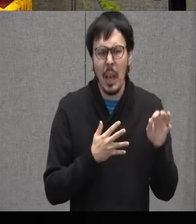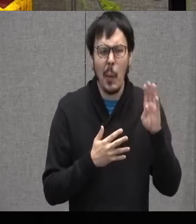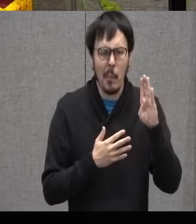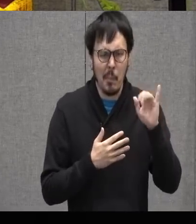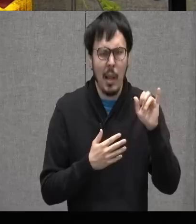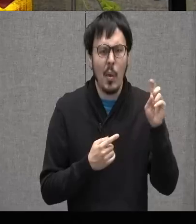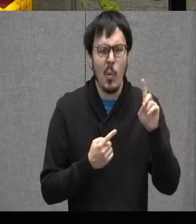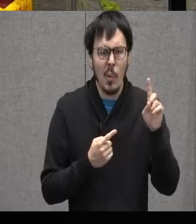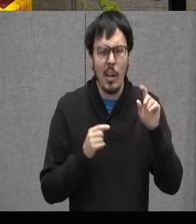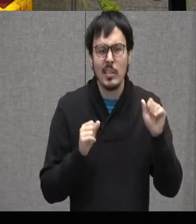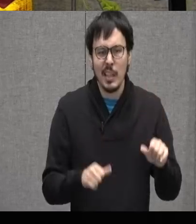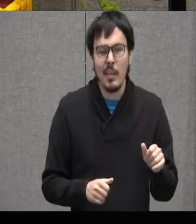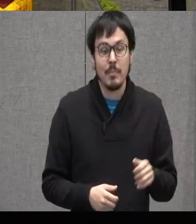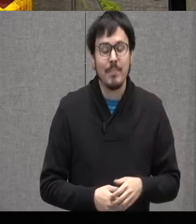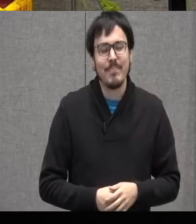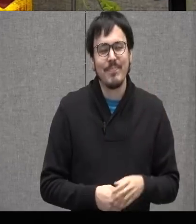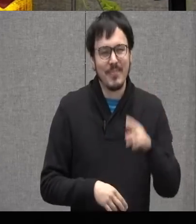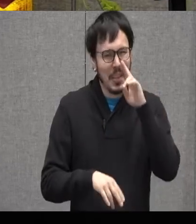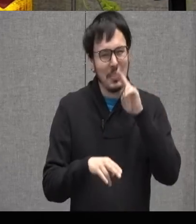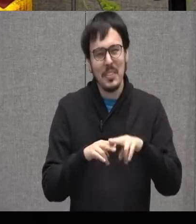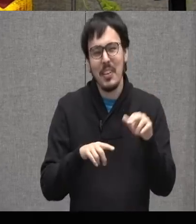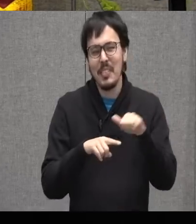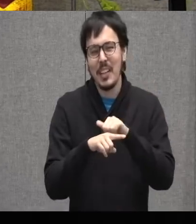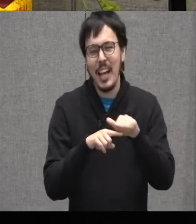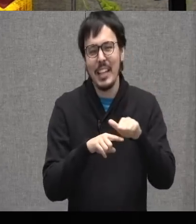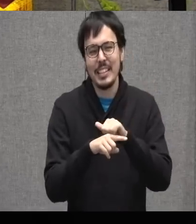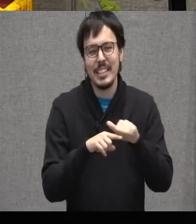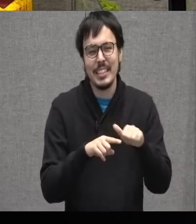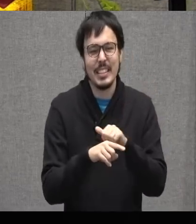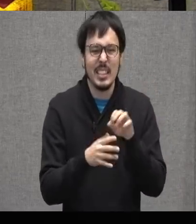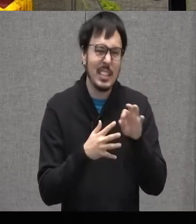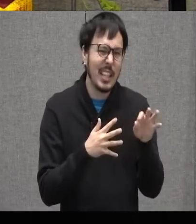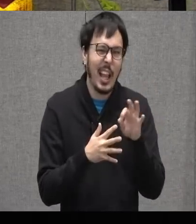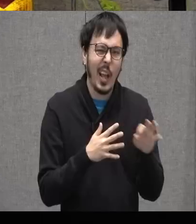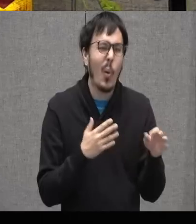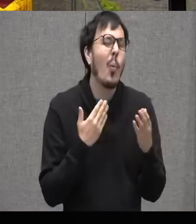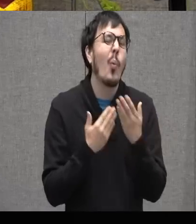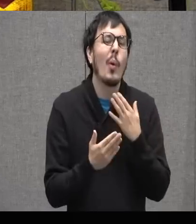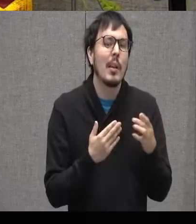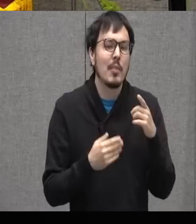That was fun practicing just counting anything that you can find at home.